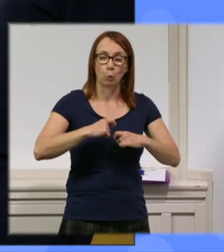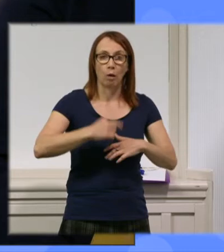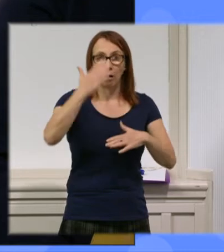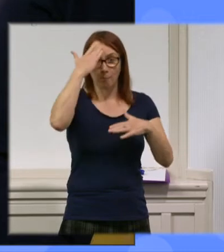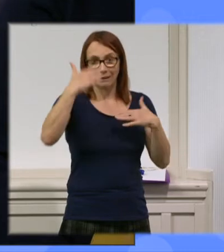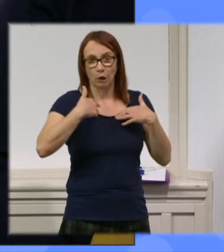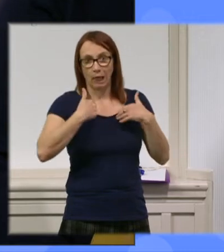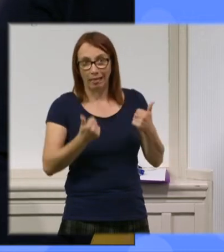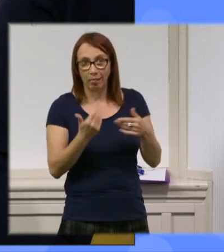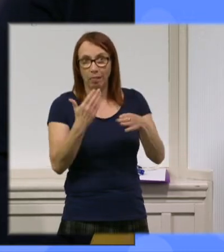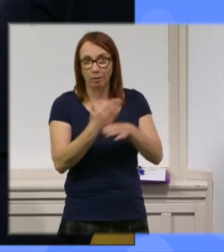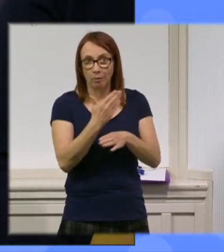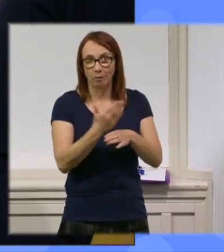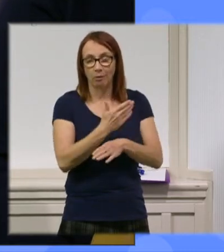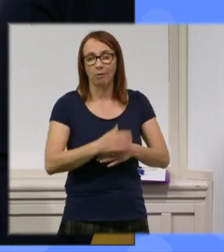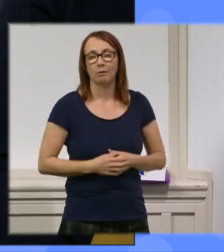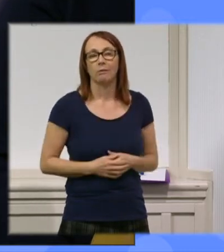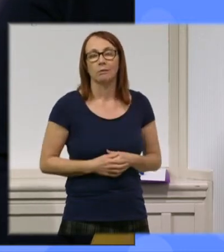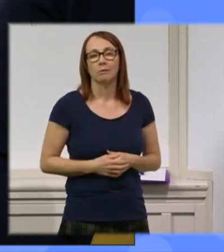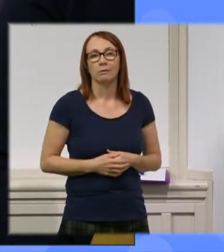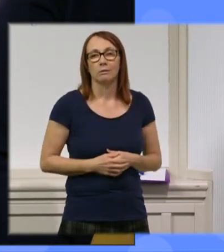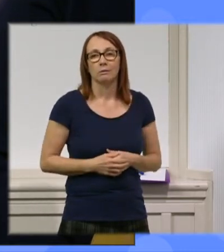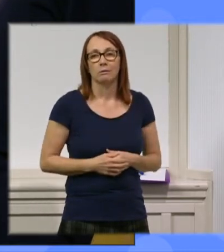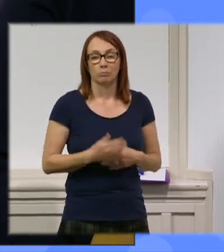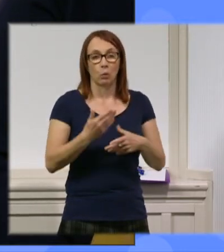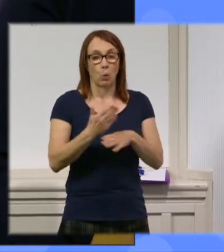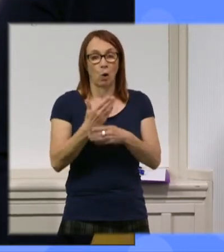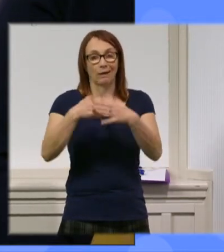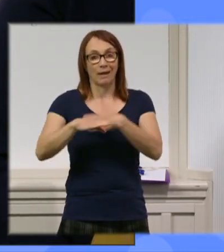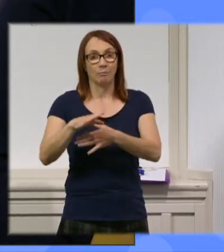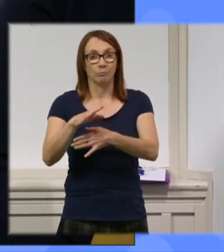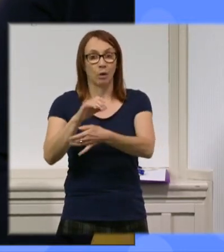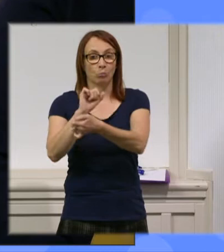and I worked in Scottish presence I was watch the State Hospital